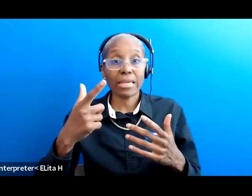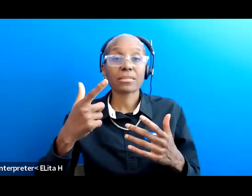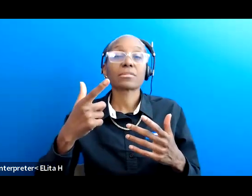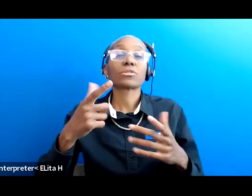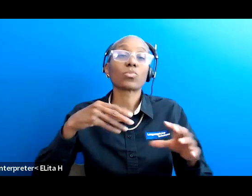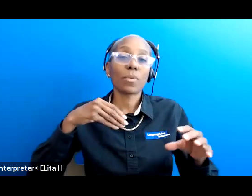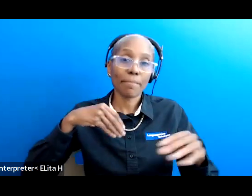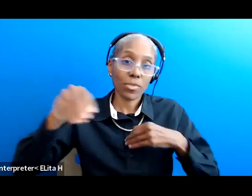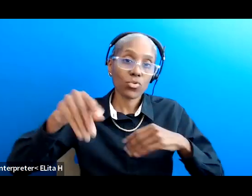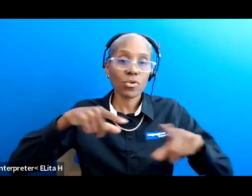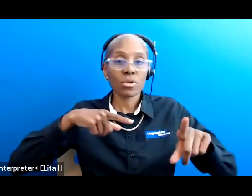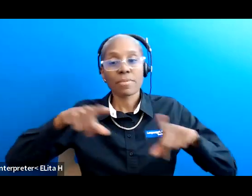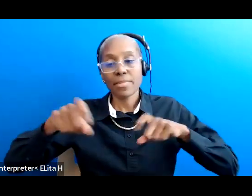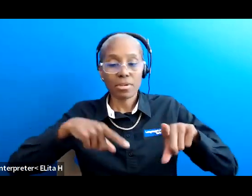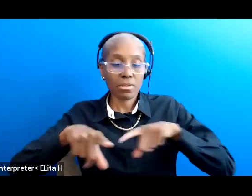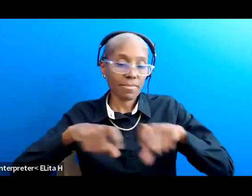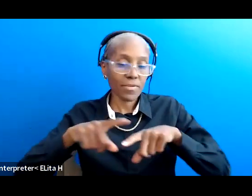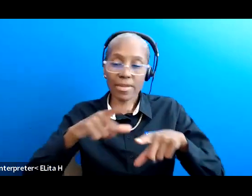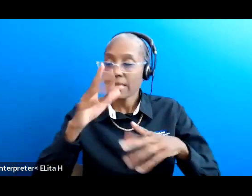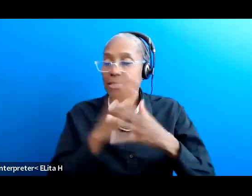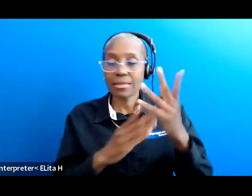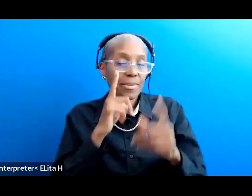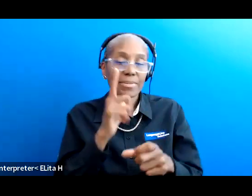Sometimes people can't move enough to fatigue the muscle,